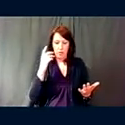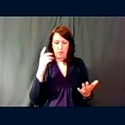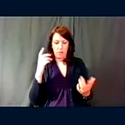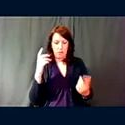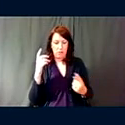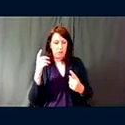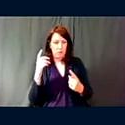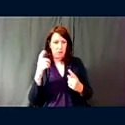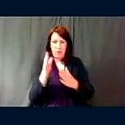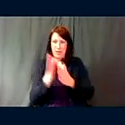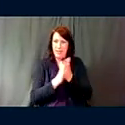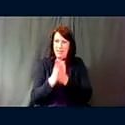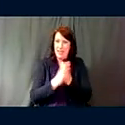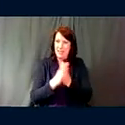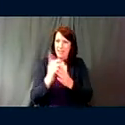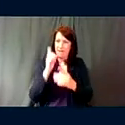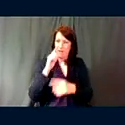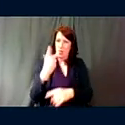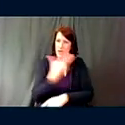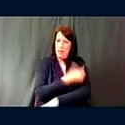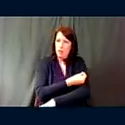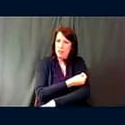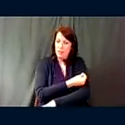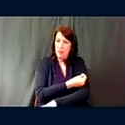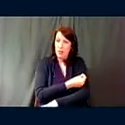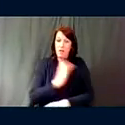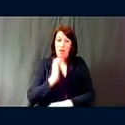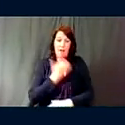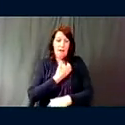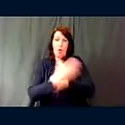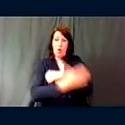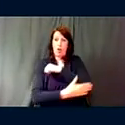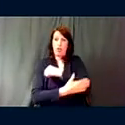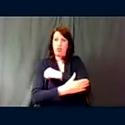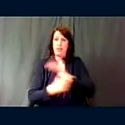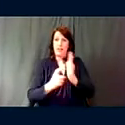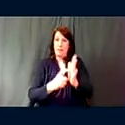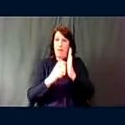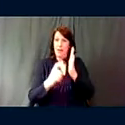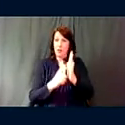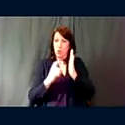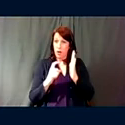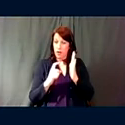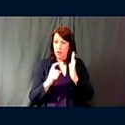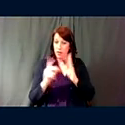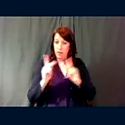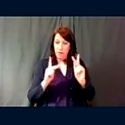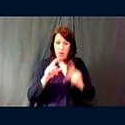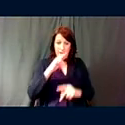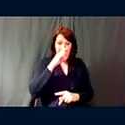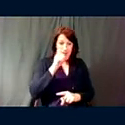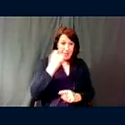WOULD MAKE SENSE TO GIVE PEOPLE INCENTIVE TO IMMUNIZATION, IN FACT IN OUR COUNTRIES WE MAKE IT MANDATORY FOR KIDS TO BE